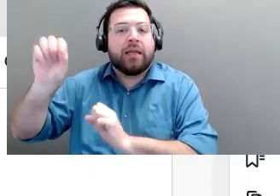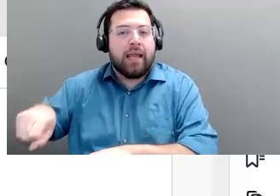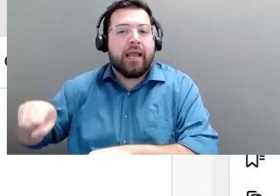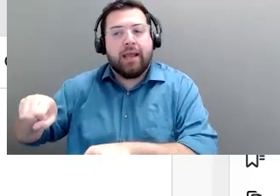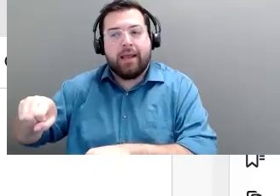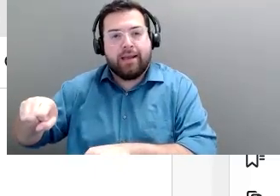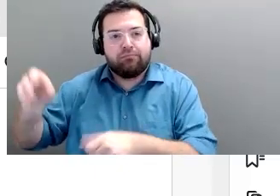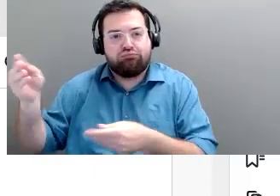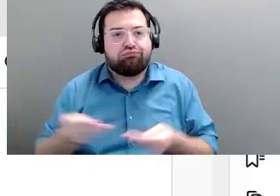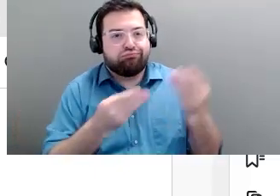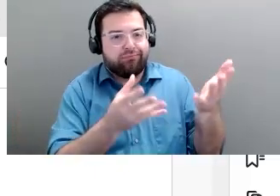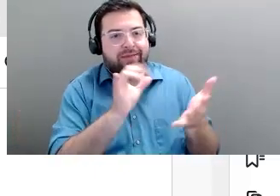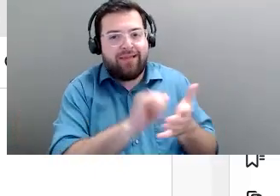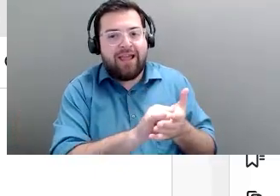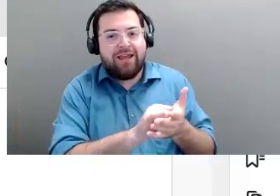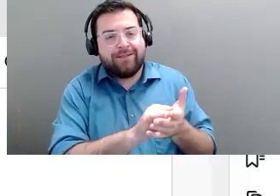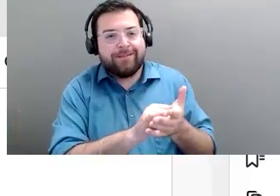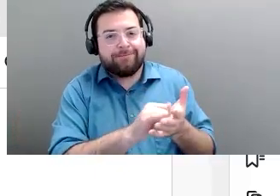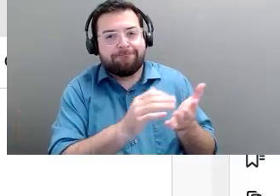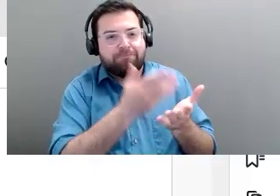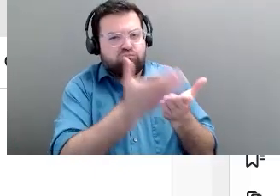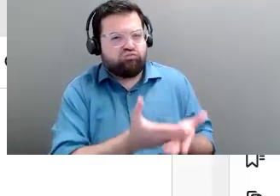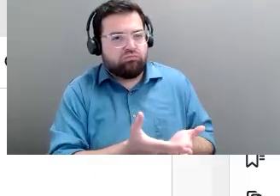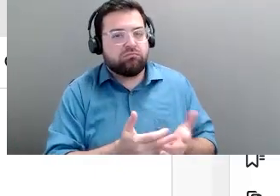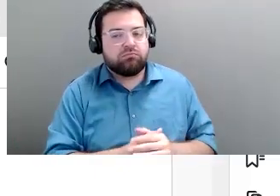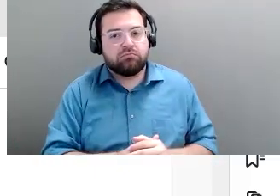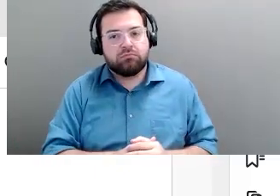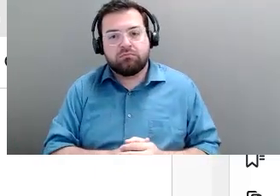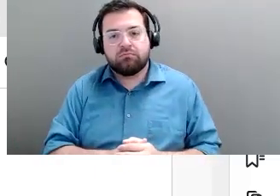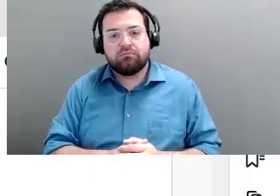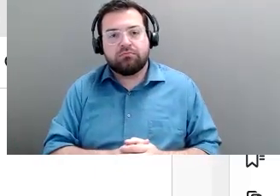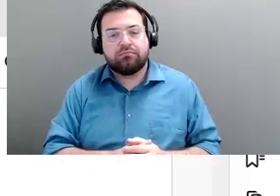give me their sources.